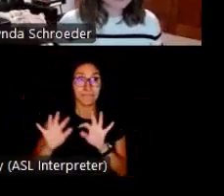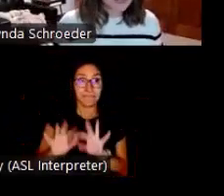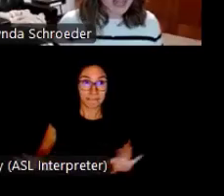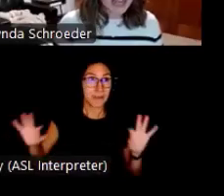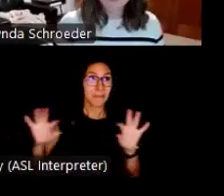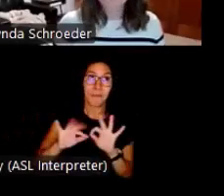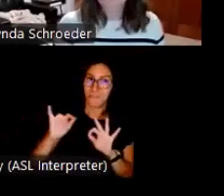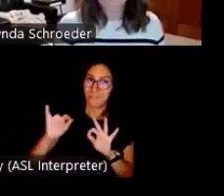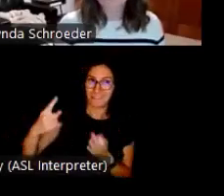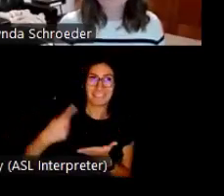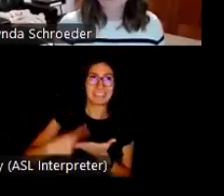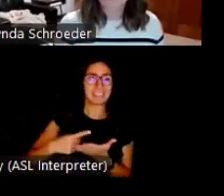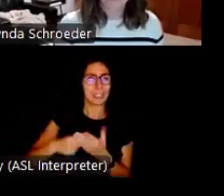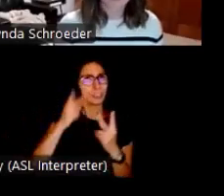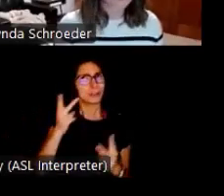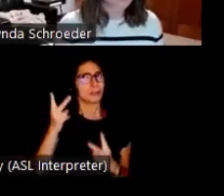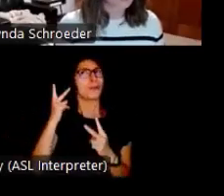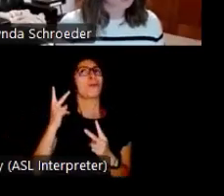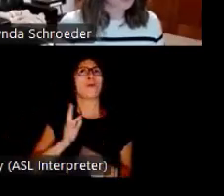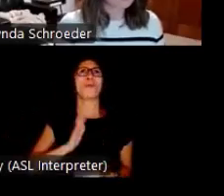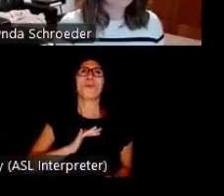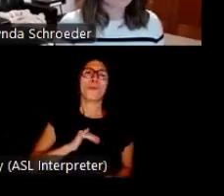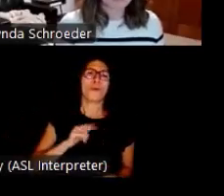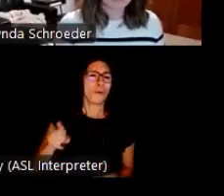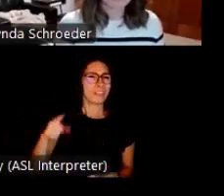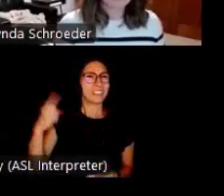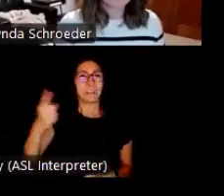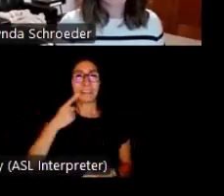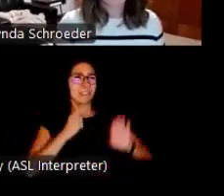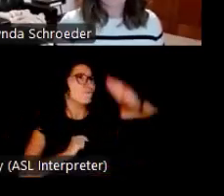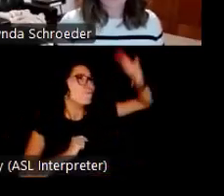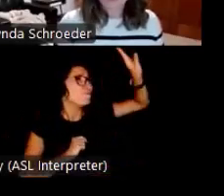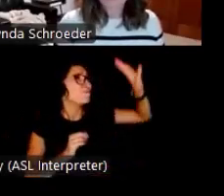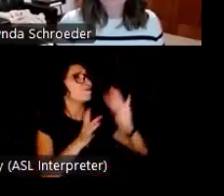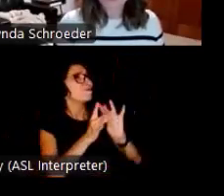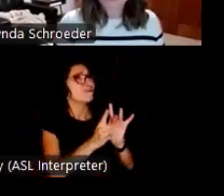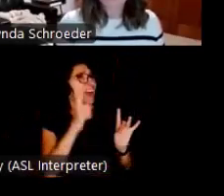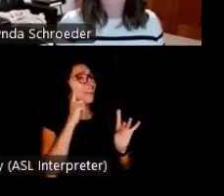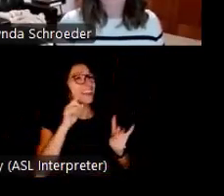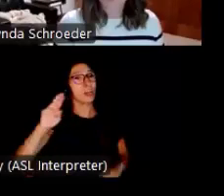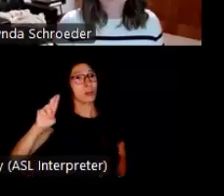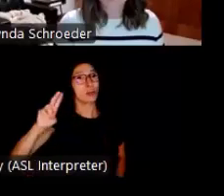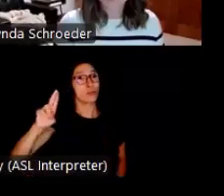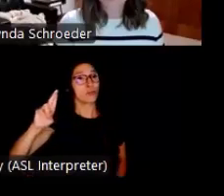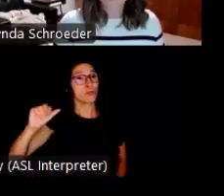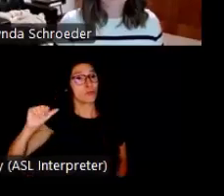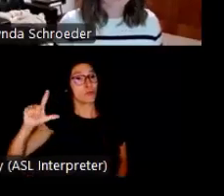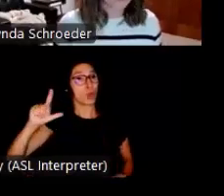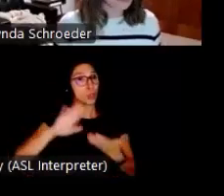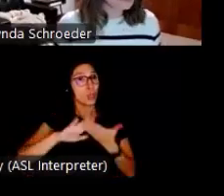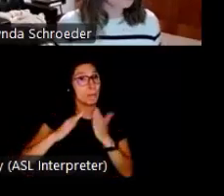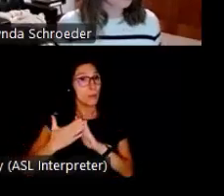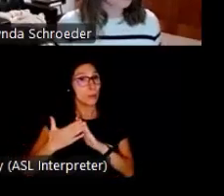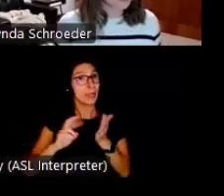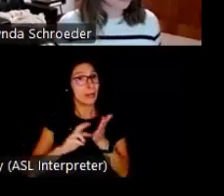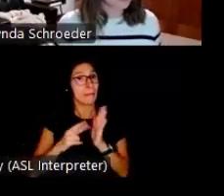I think we should just say that a rural community is one in which you can walk out and get into your car